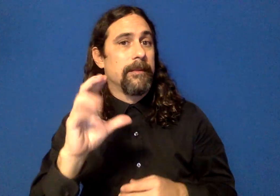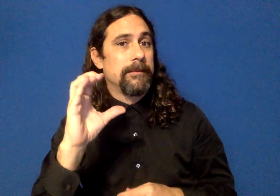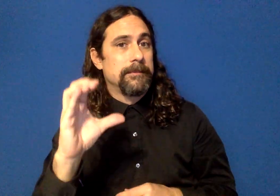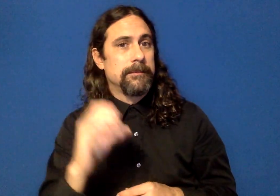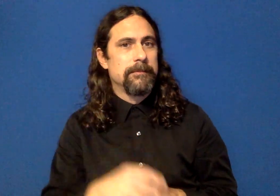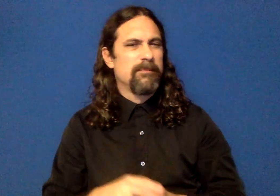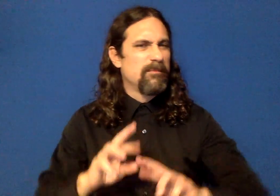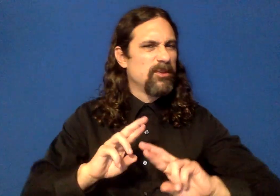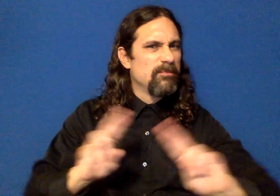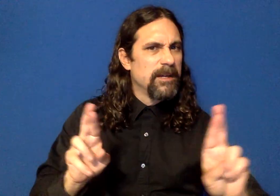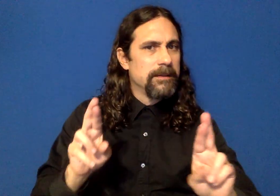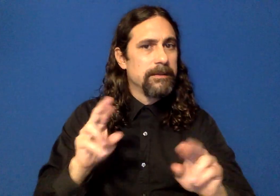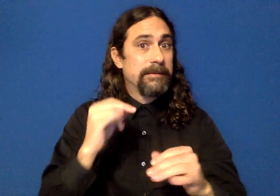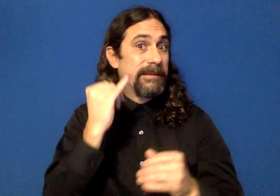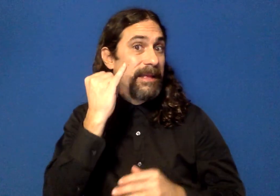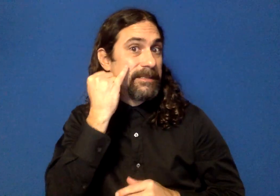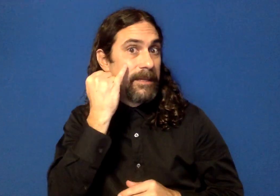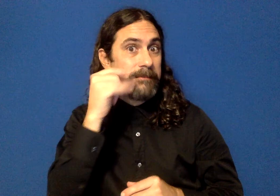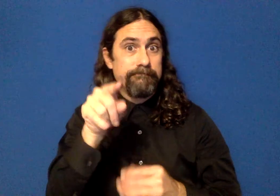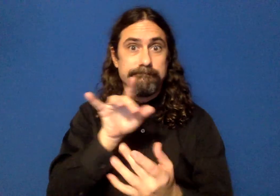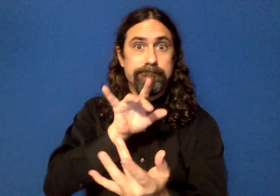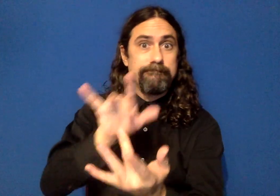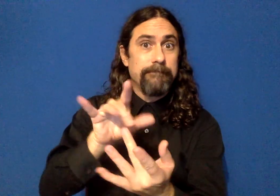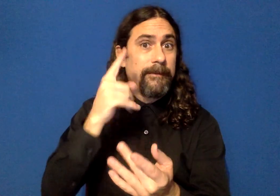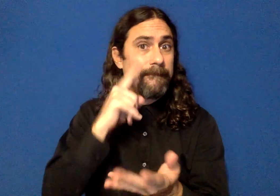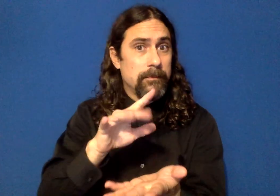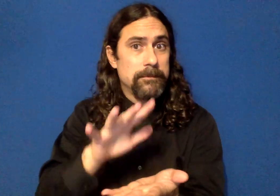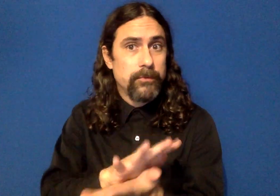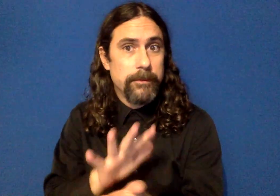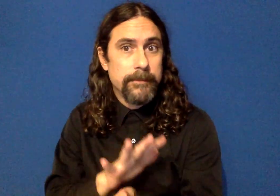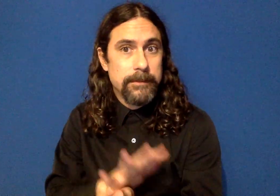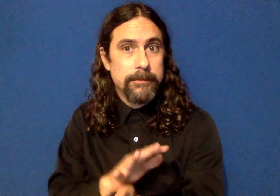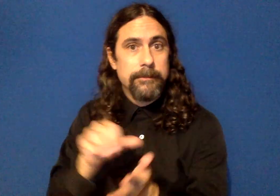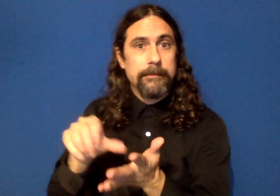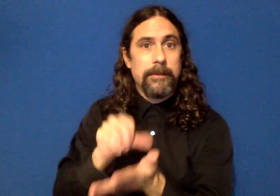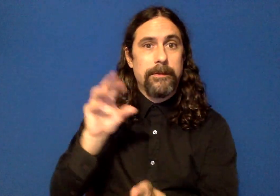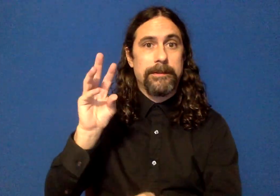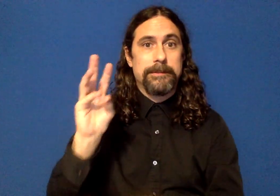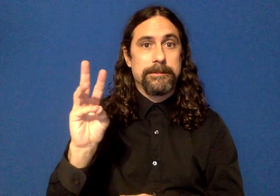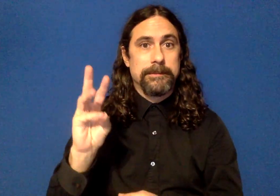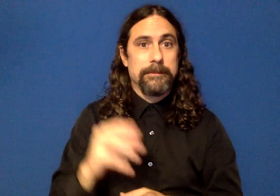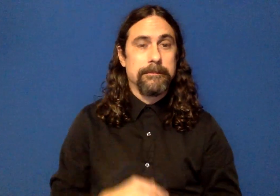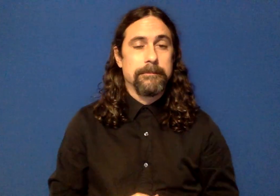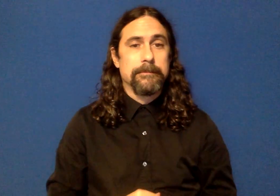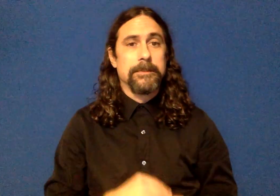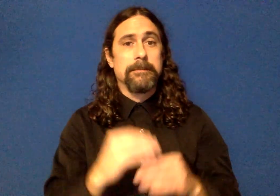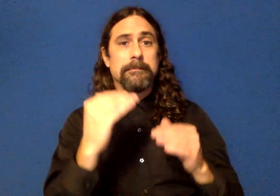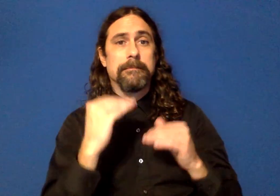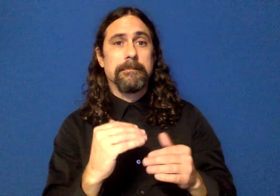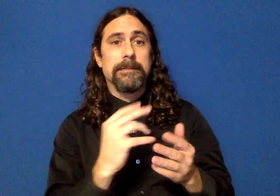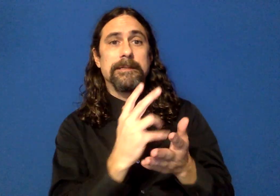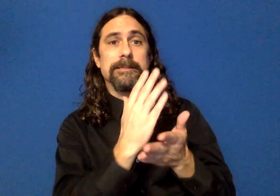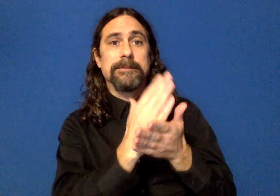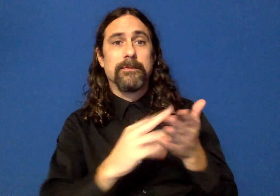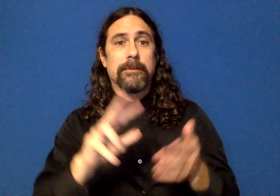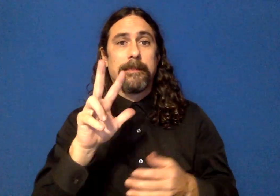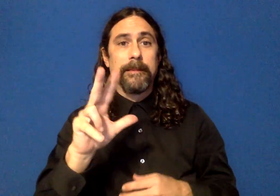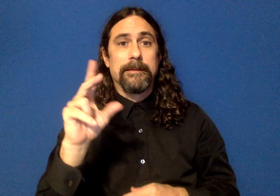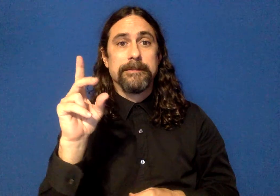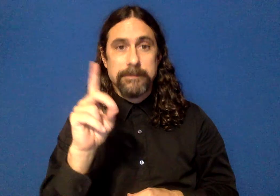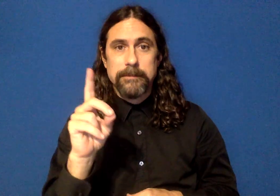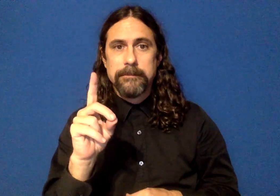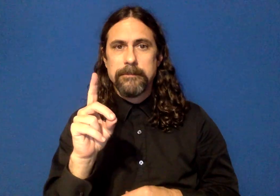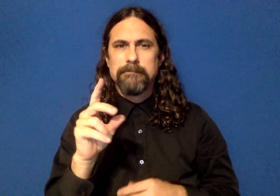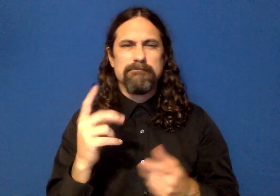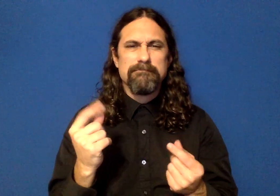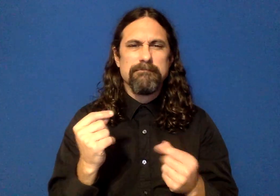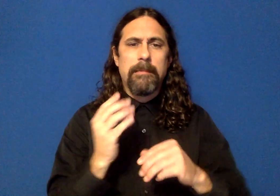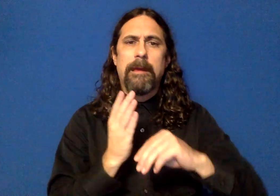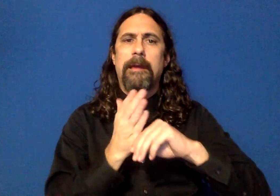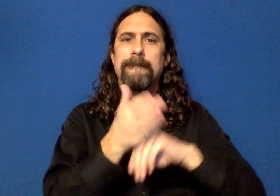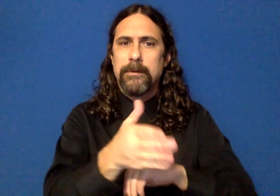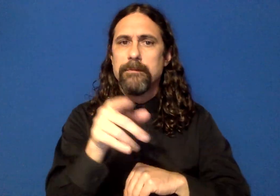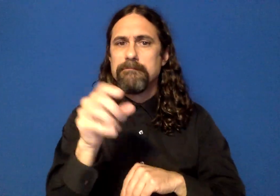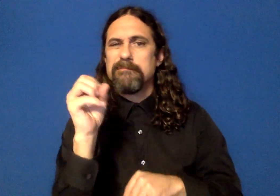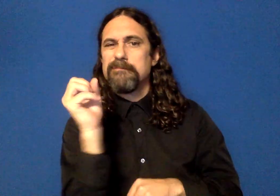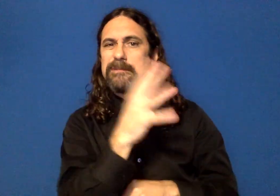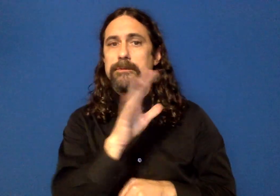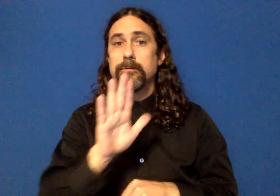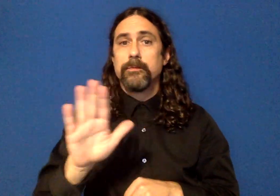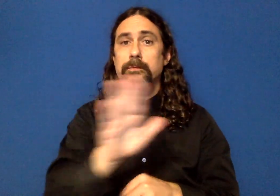case you are contacted for documents 6 Section 3. d. After sending in your documents 6